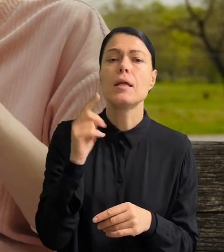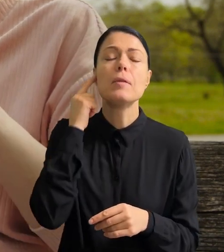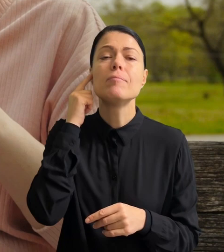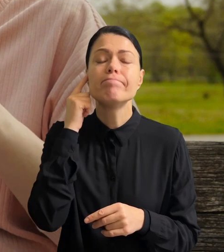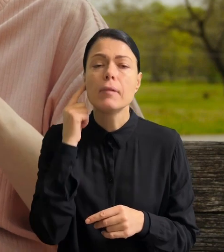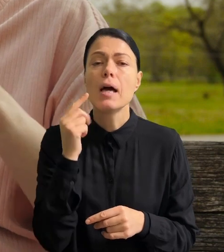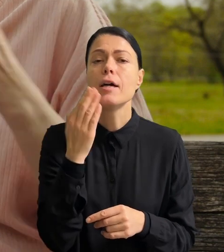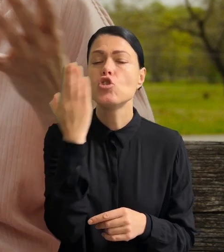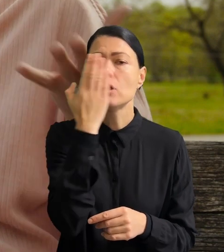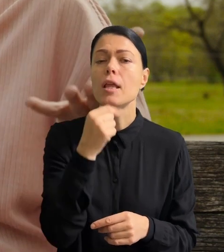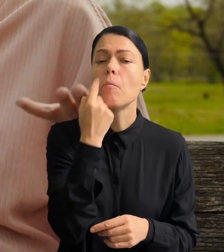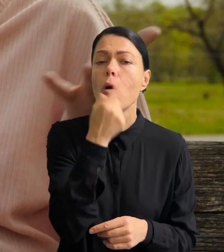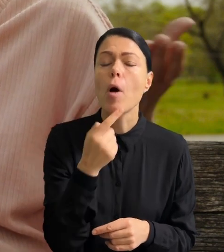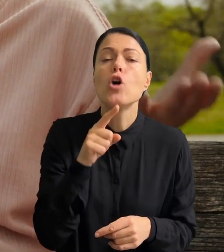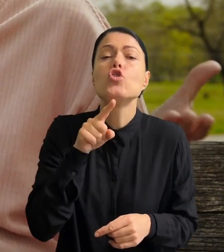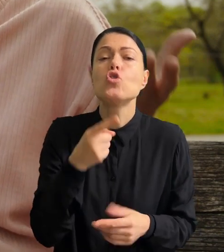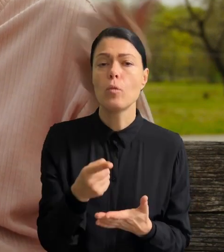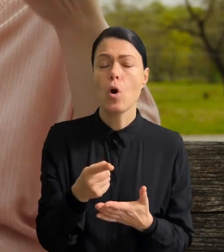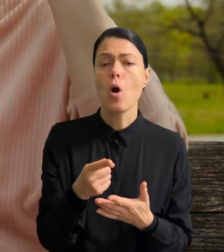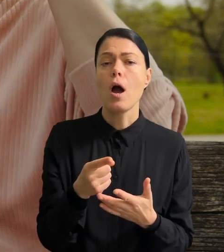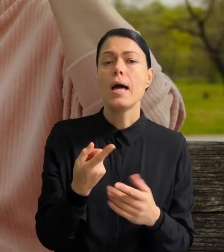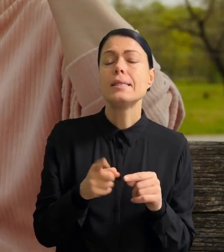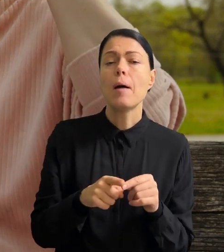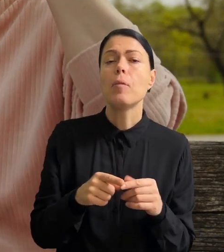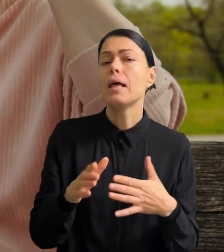For some reason, there was such a pathological practice in medicine.